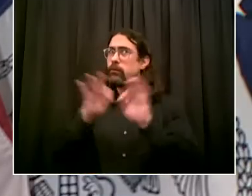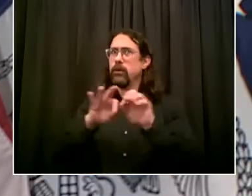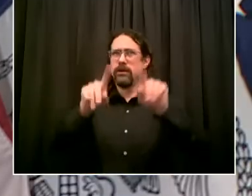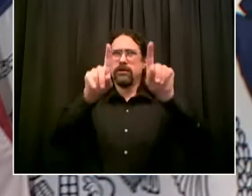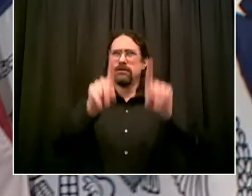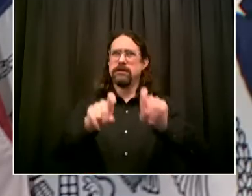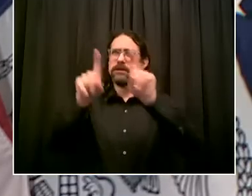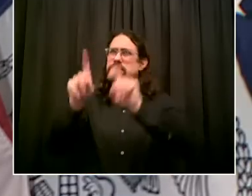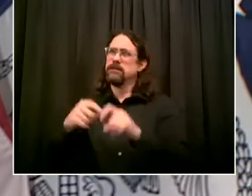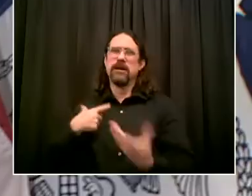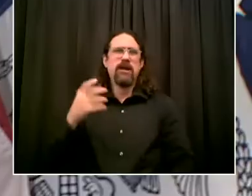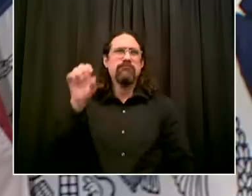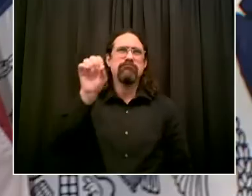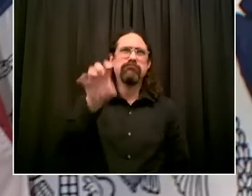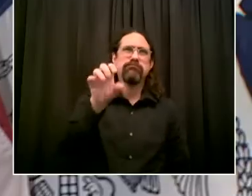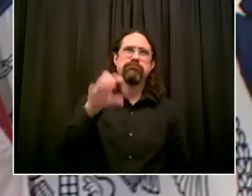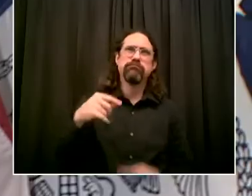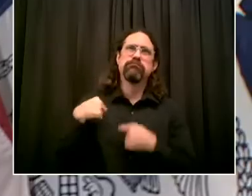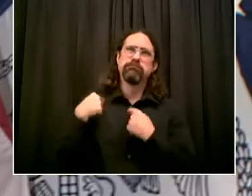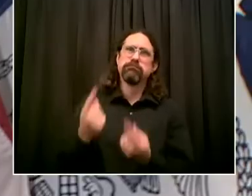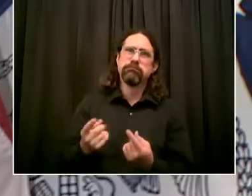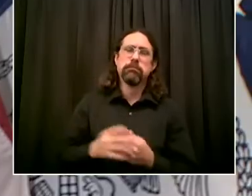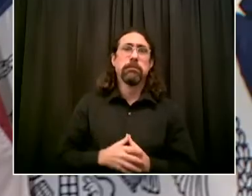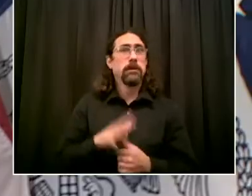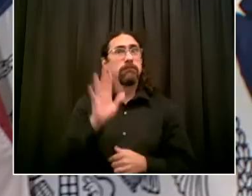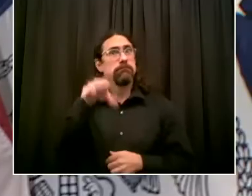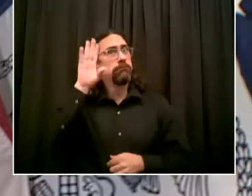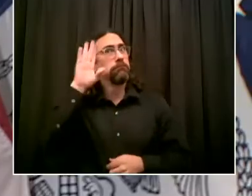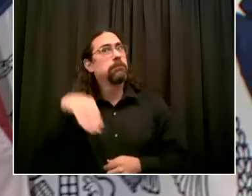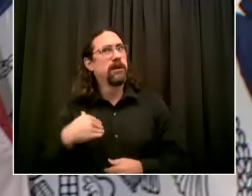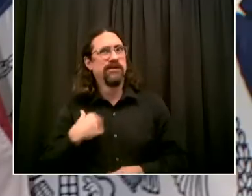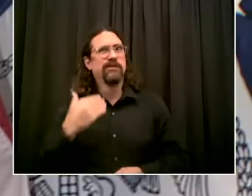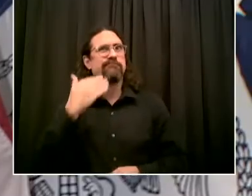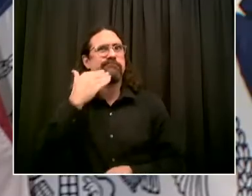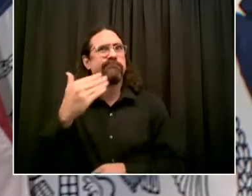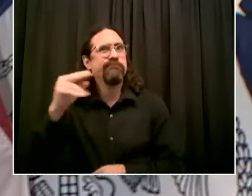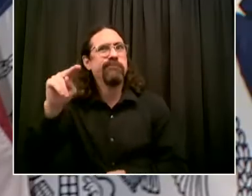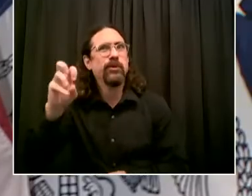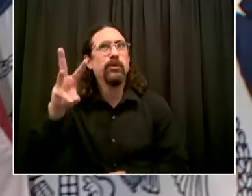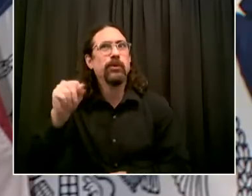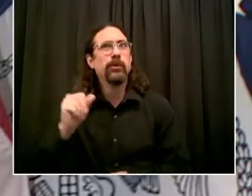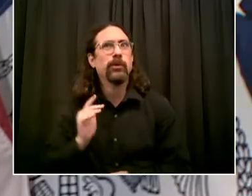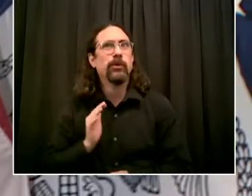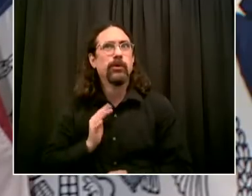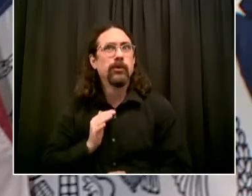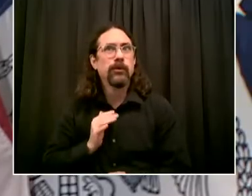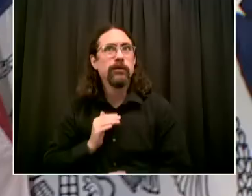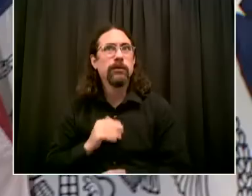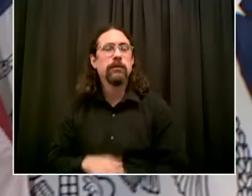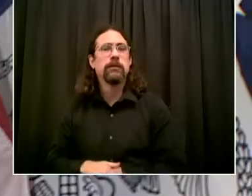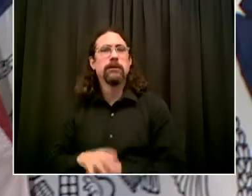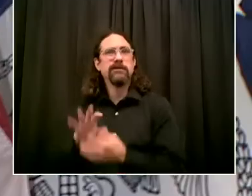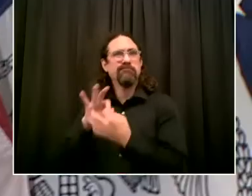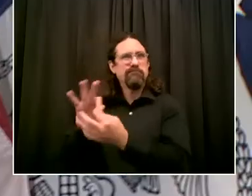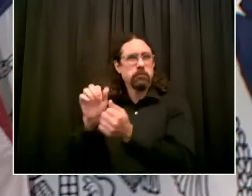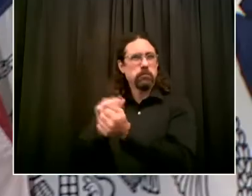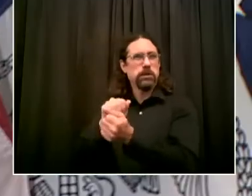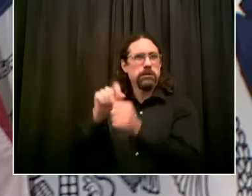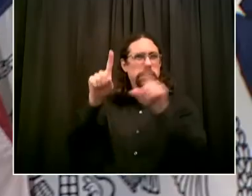AGAIN. I MENTIONED AT THE BEGINNING THAT WE HAVE SEEN SOME REAL GOOD NEWS IN